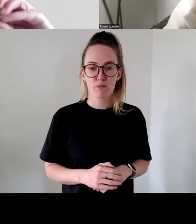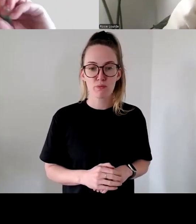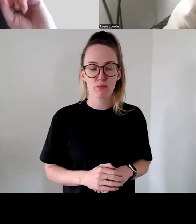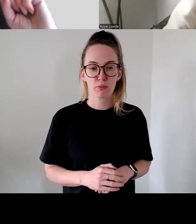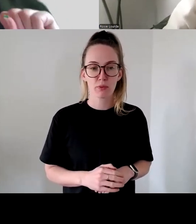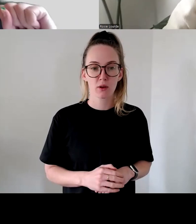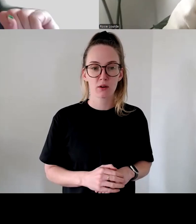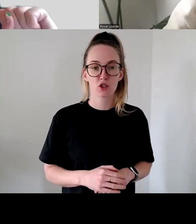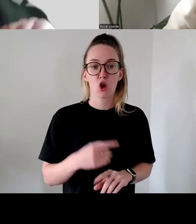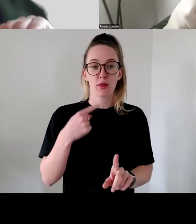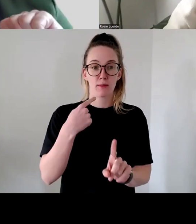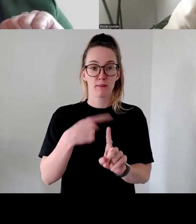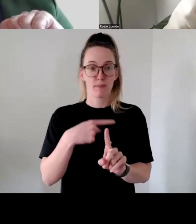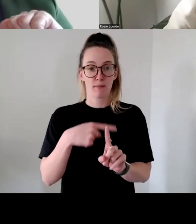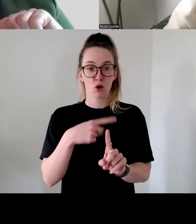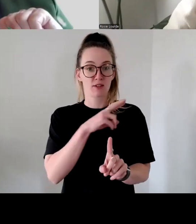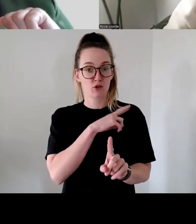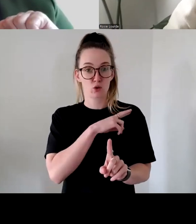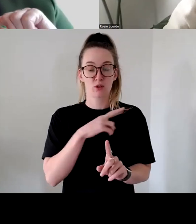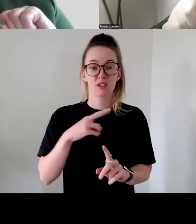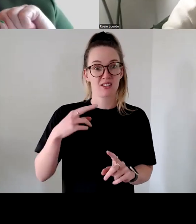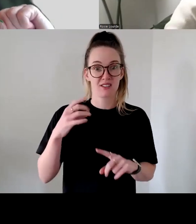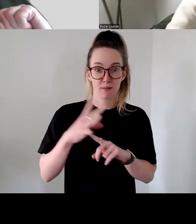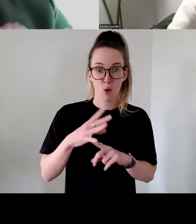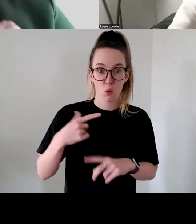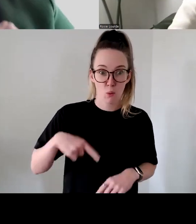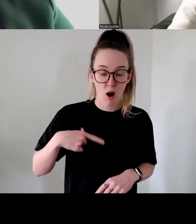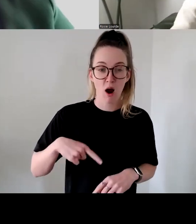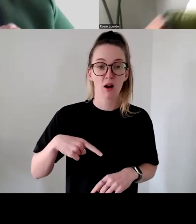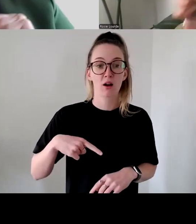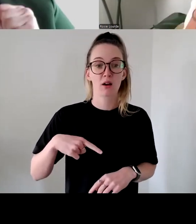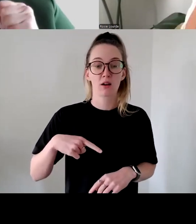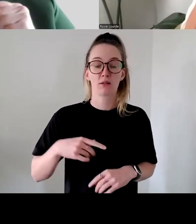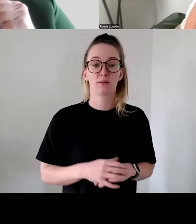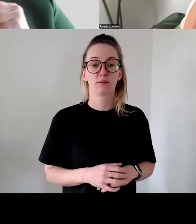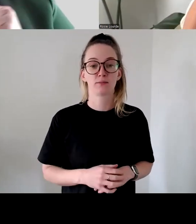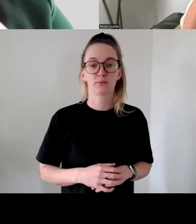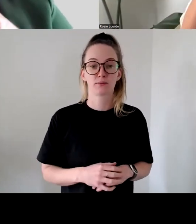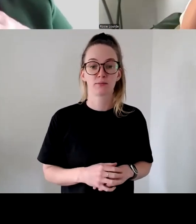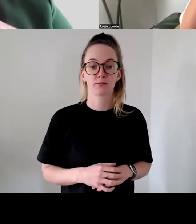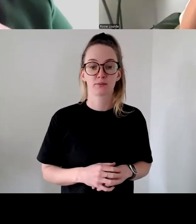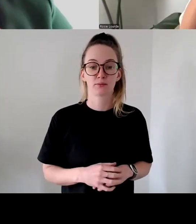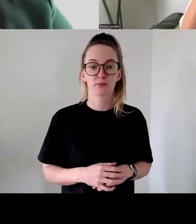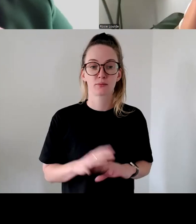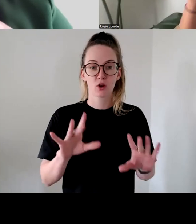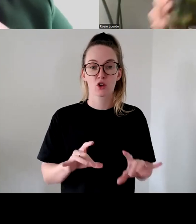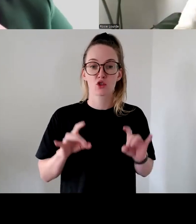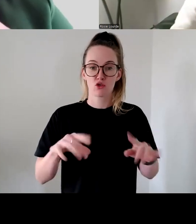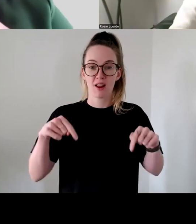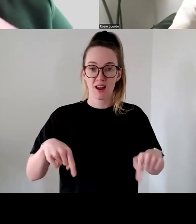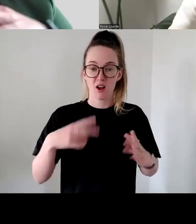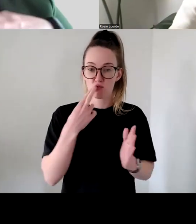duty was absolutely so important is because, in Australia, the reporting rates have always